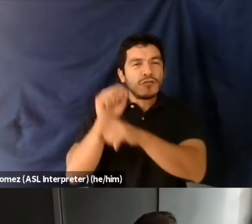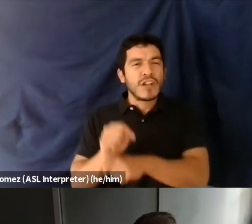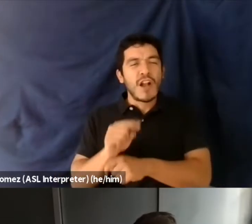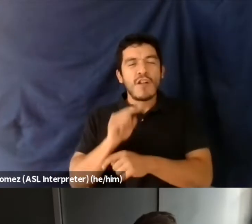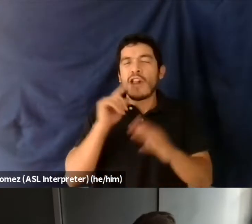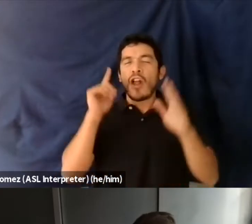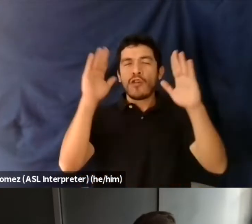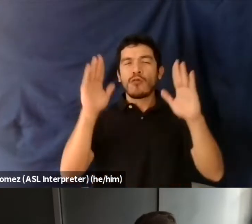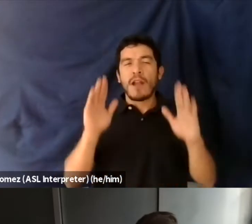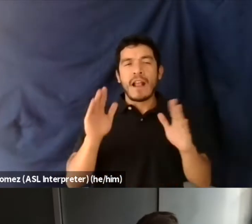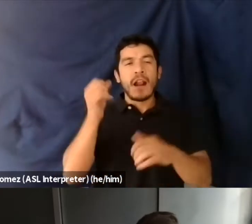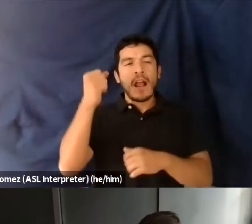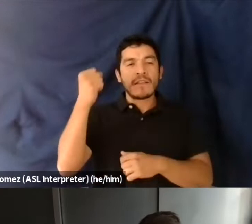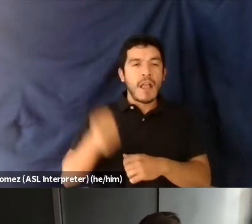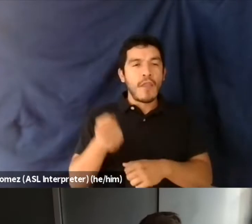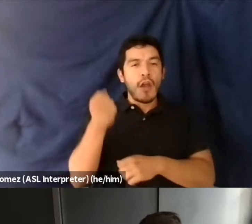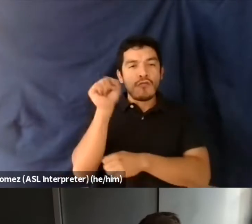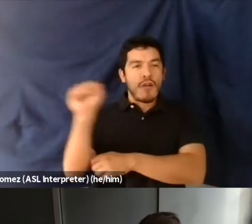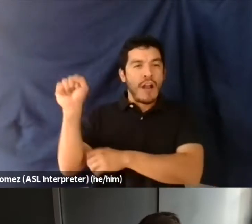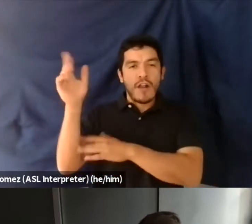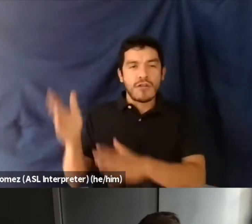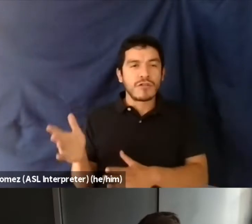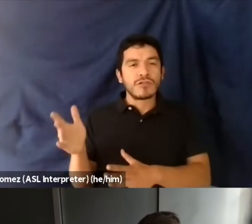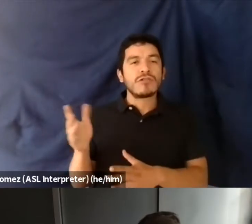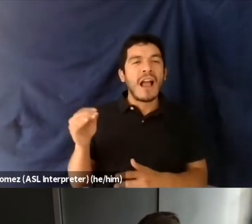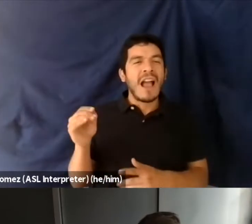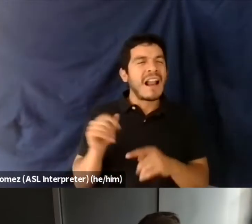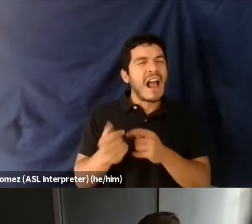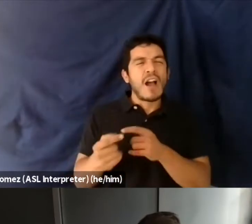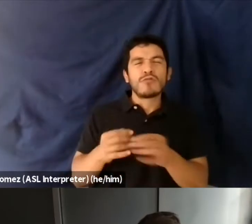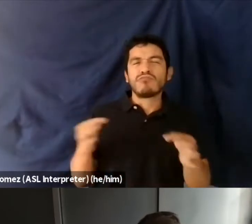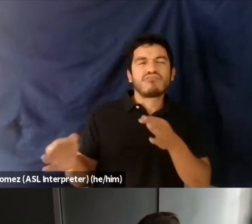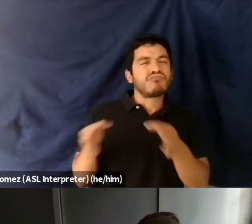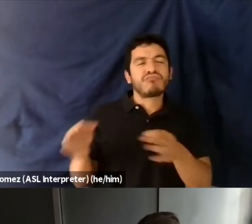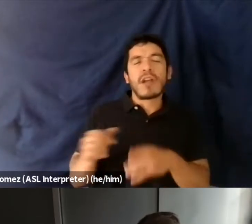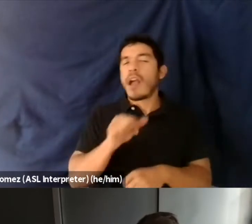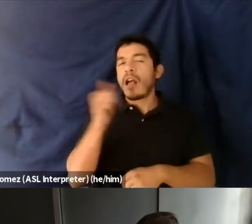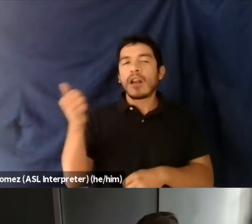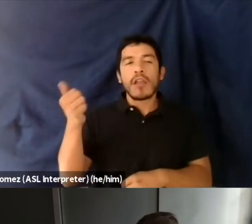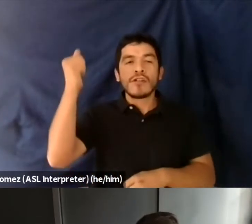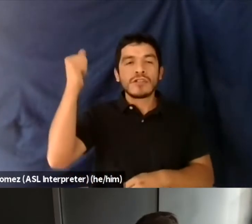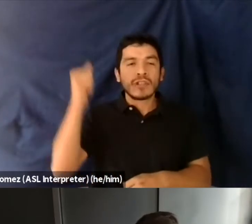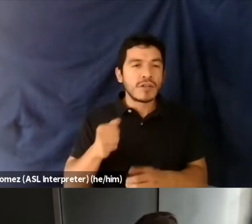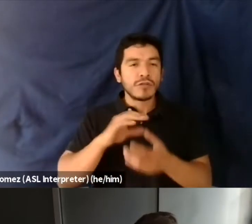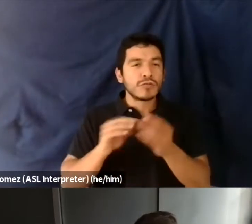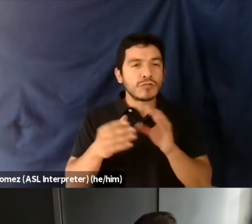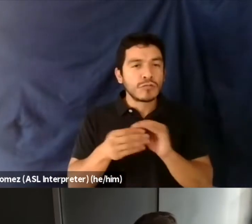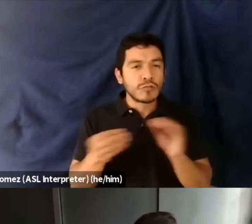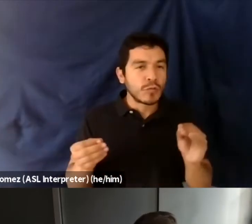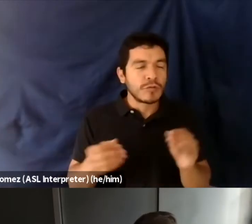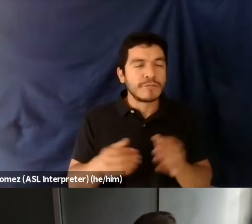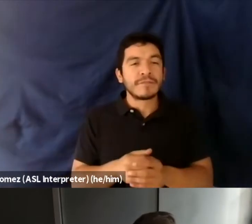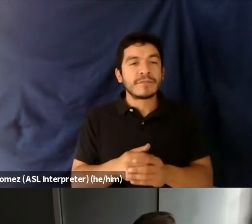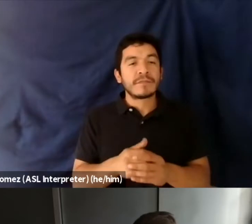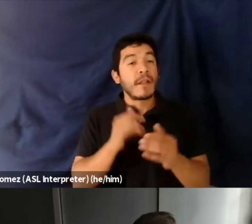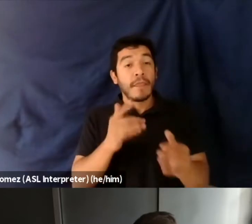think about what other sort of ways to tell a Southern story and I got, I always say like the way I always describe it to Max